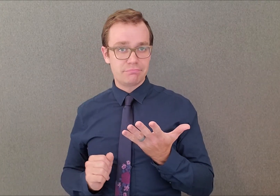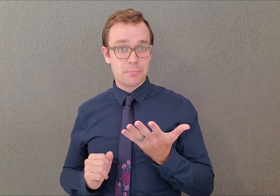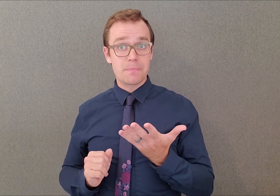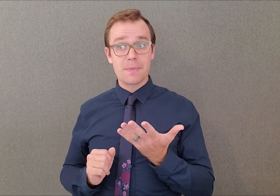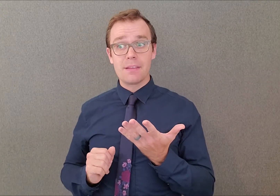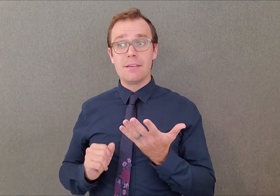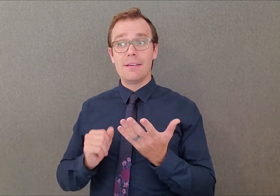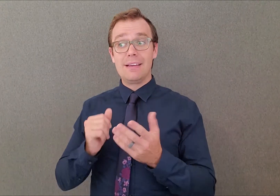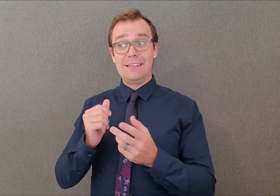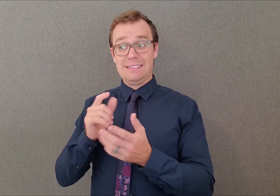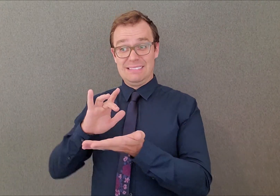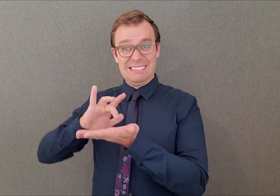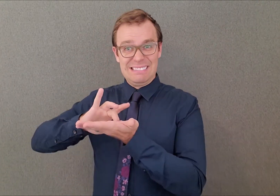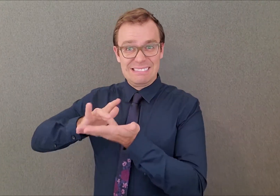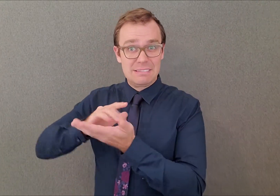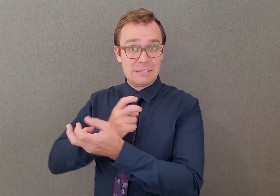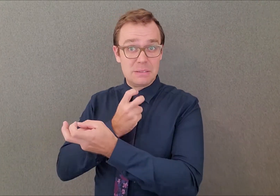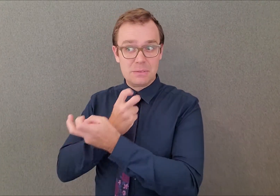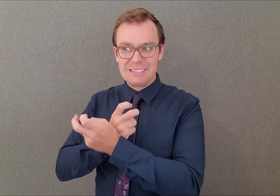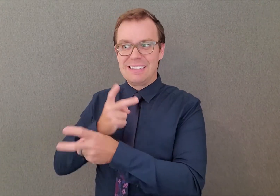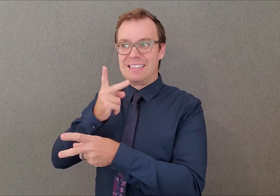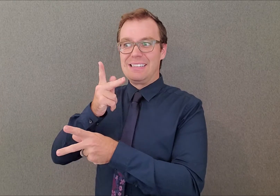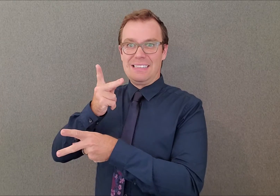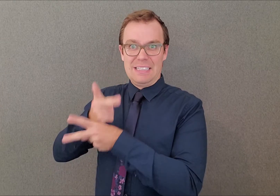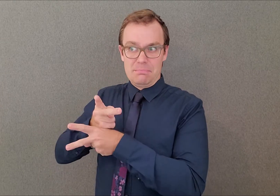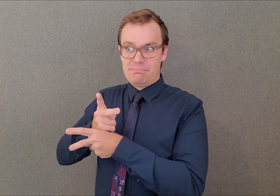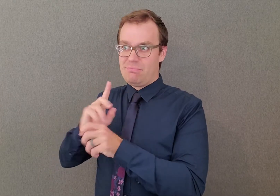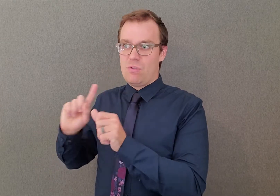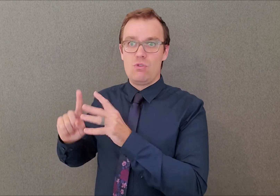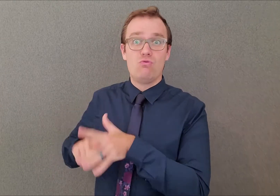Keep potential poisons in their original containers.